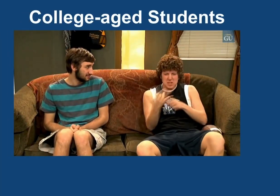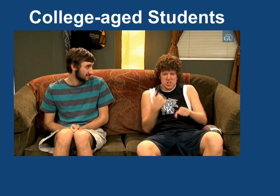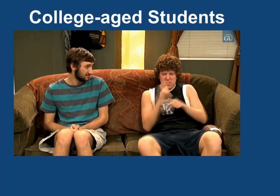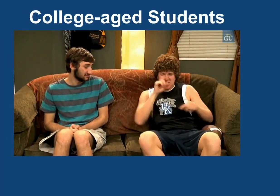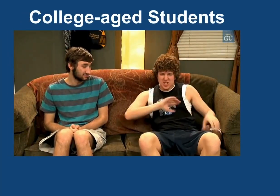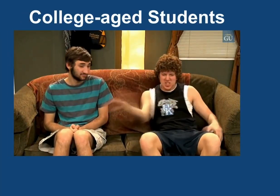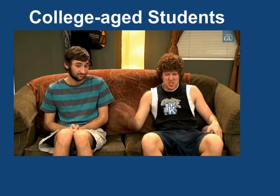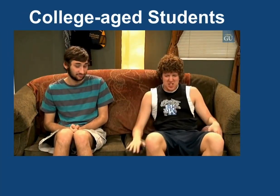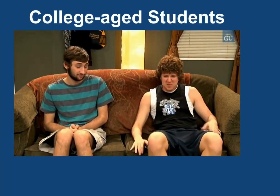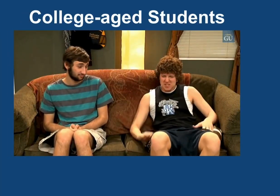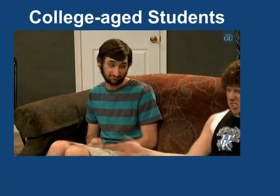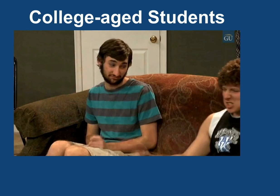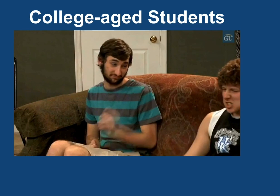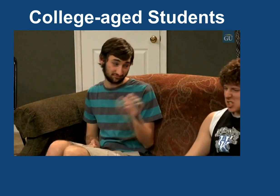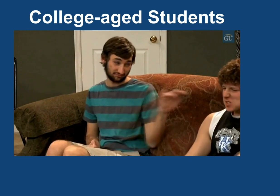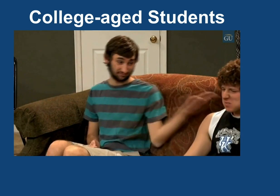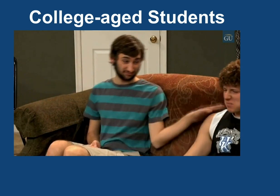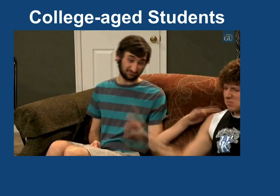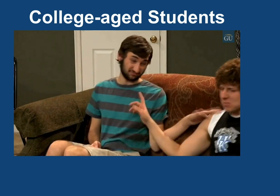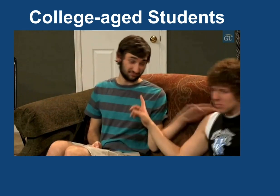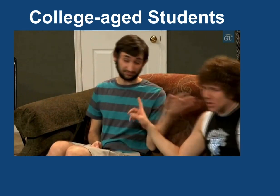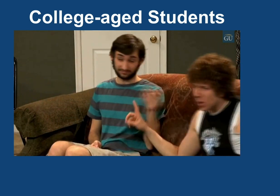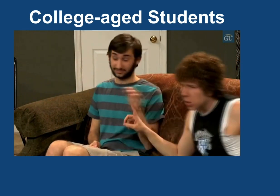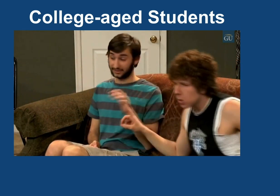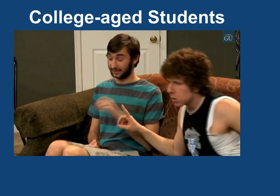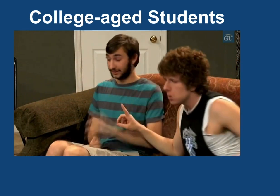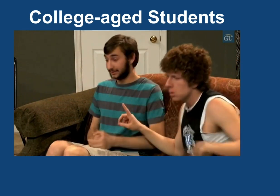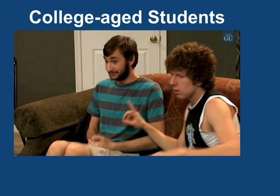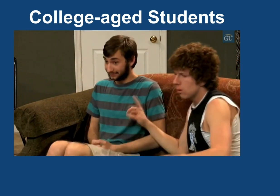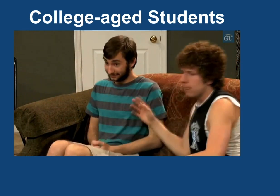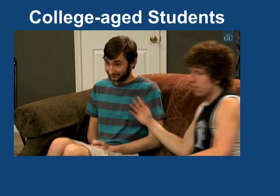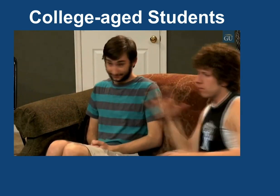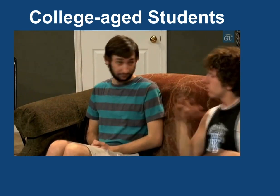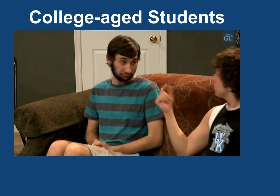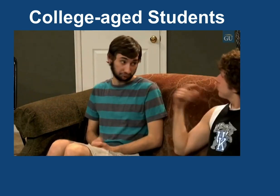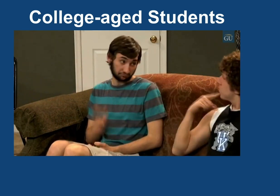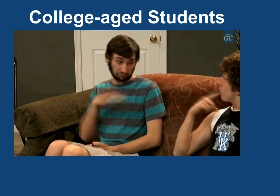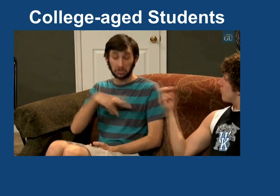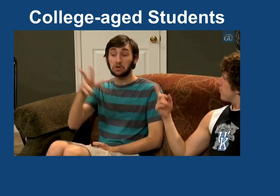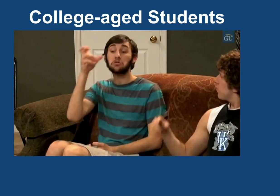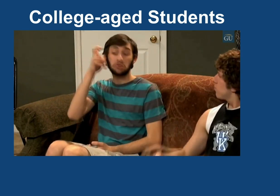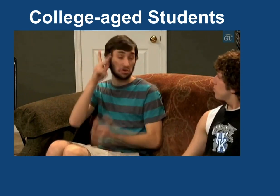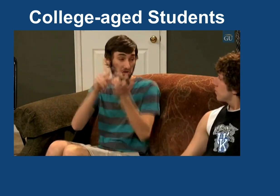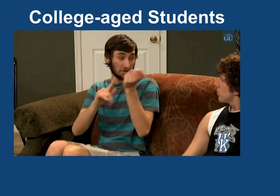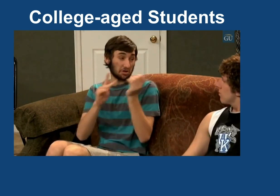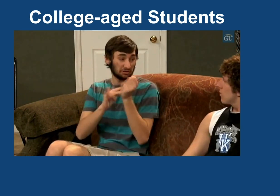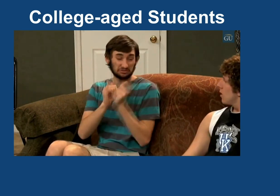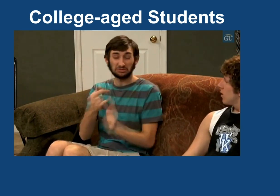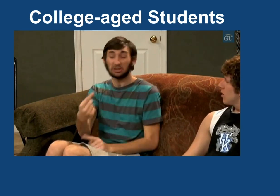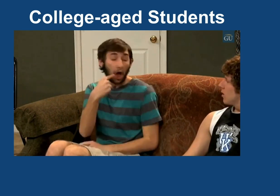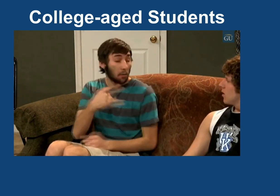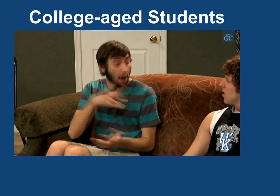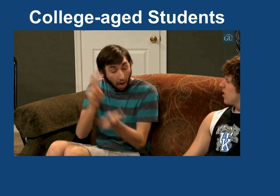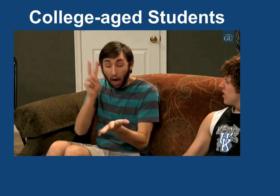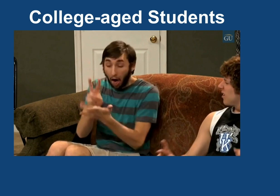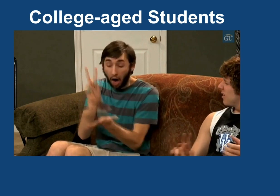They’re gonna walk to the championship this year, period! Hang on. Okay, what? Dan: I hear that this is how you sign Kentucky [shows insulting sign]